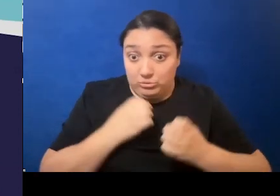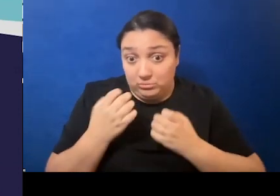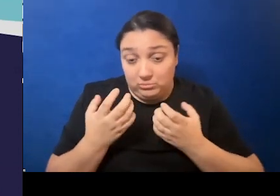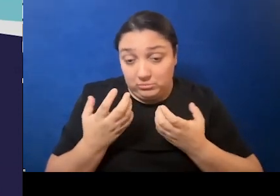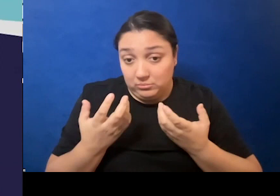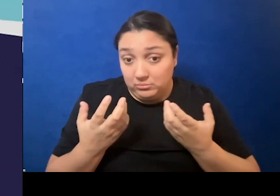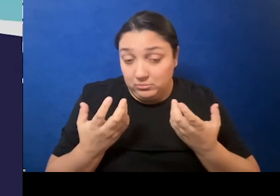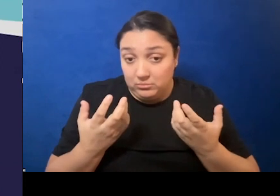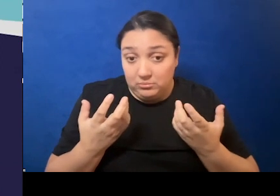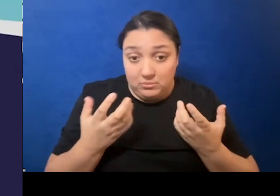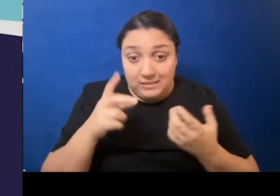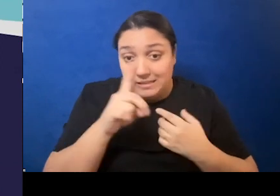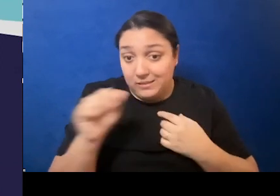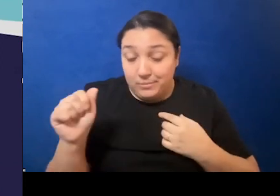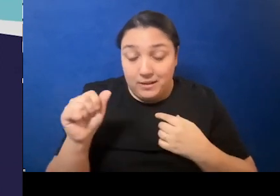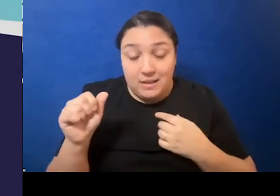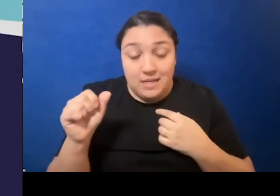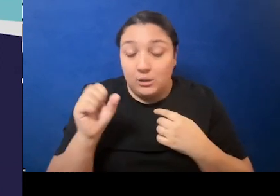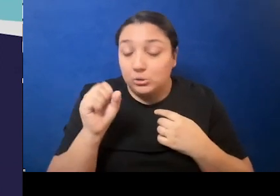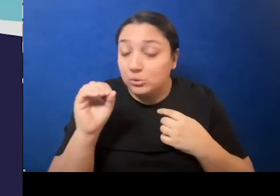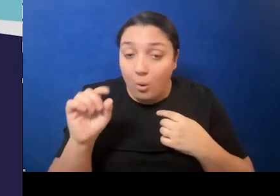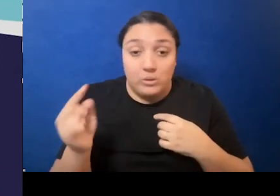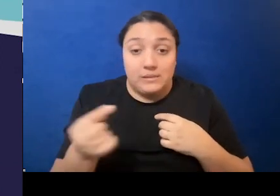DISABILITY THAT IS SO